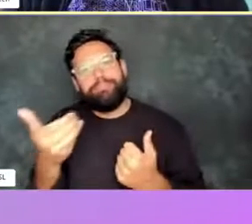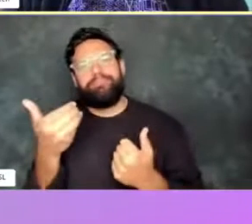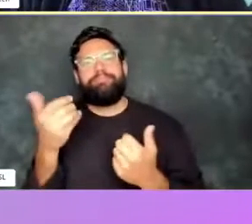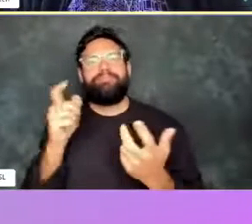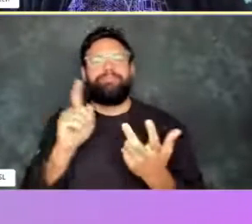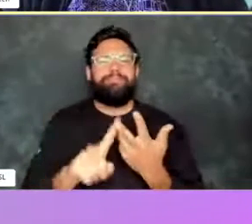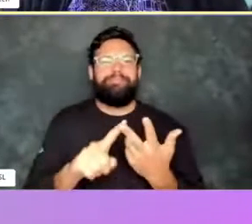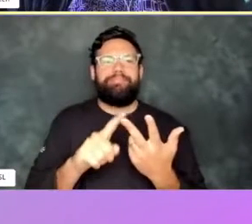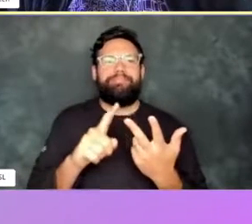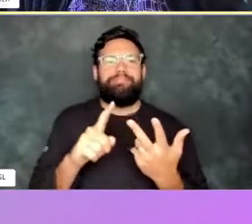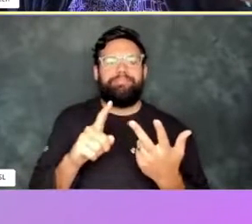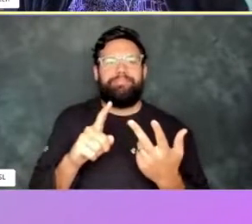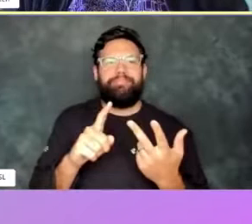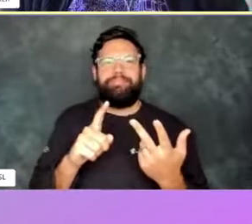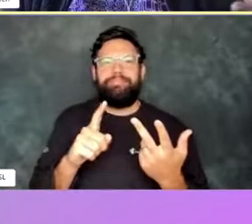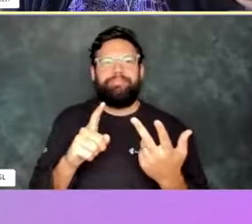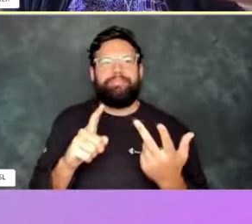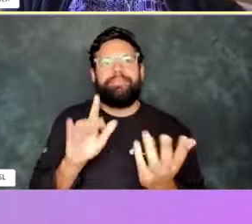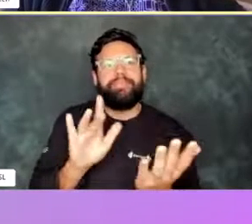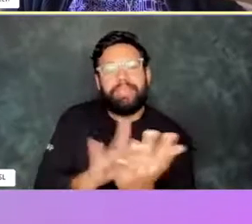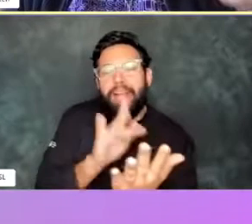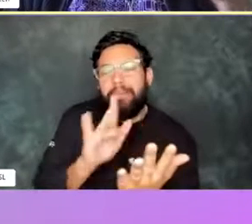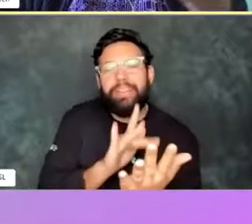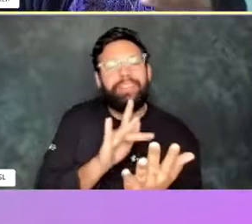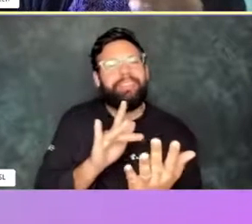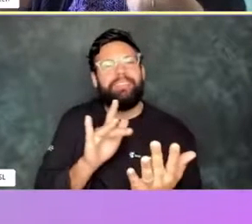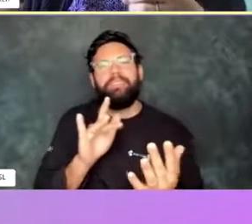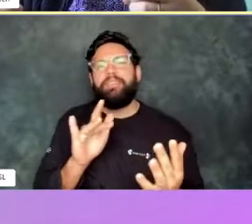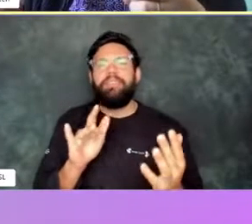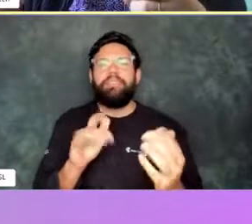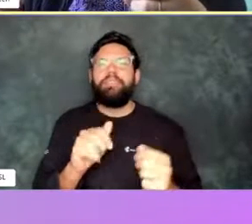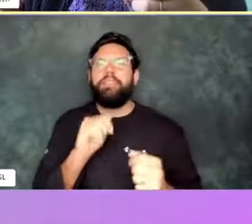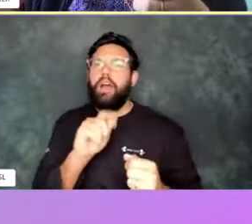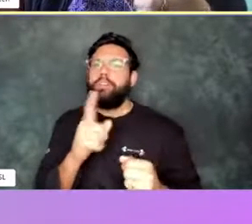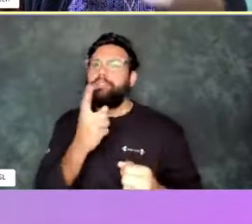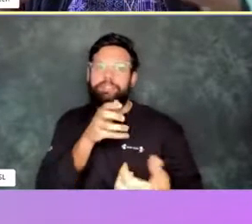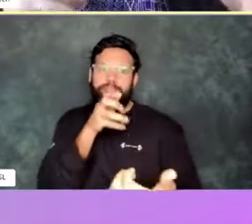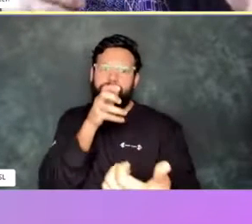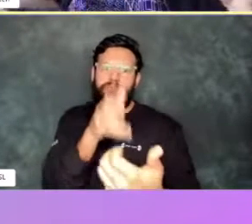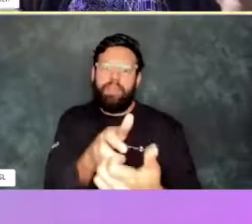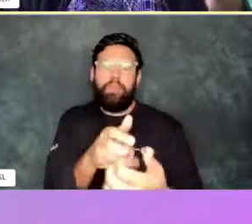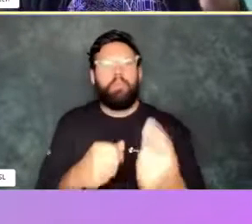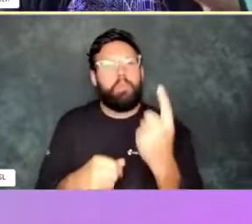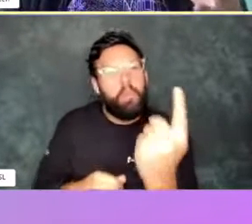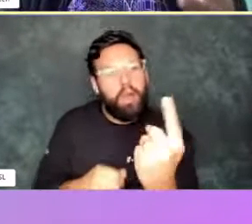that its multi channel successful. Desktop, laptop, tablet, responsive, mobile, everything. And we want to